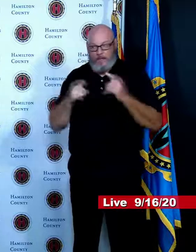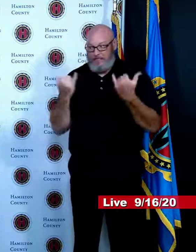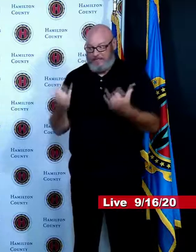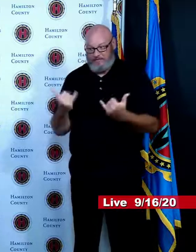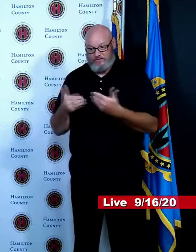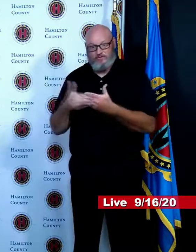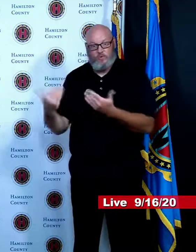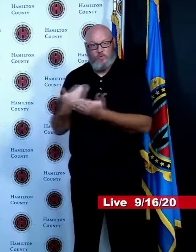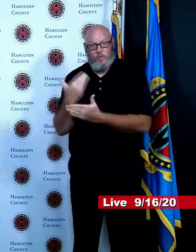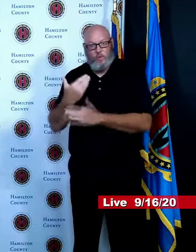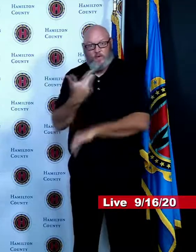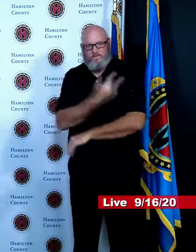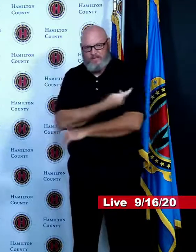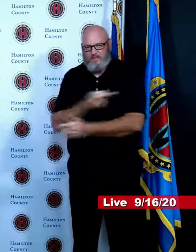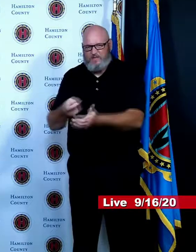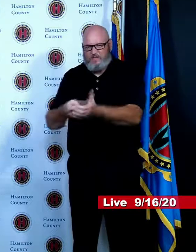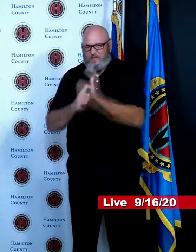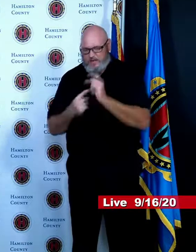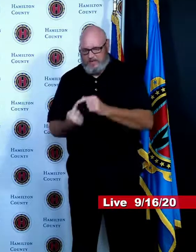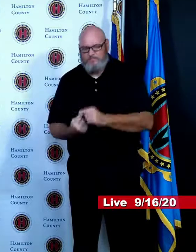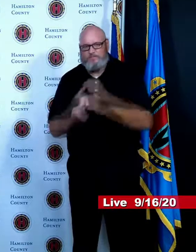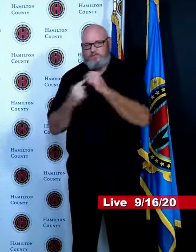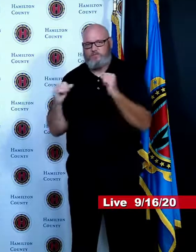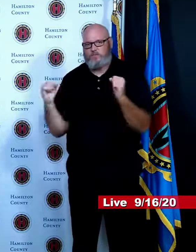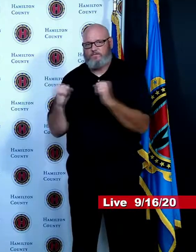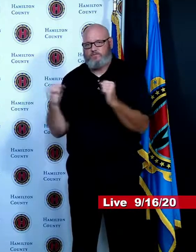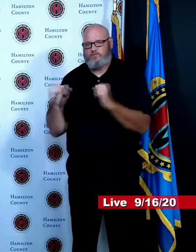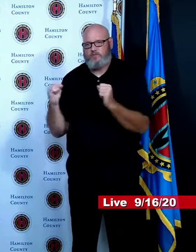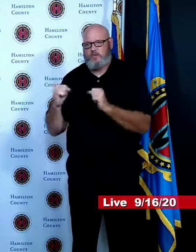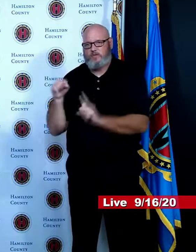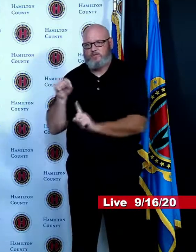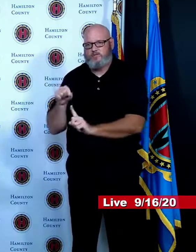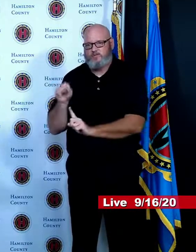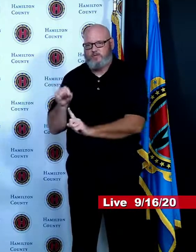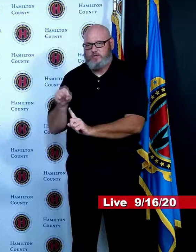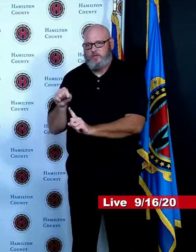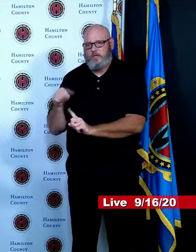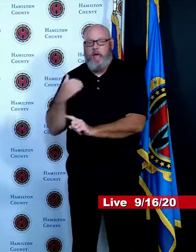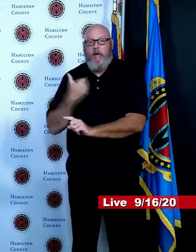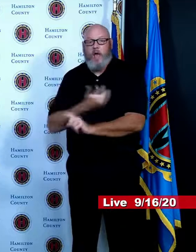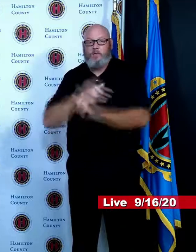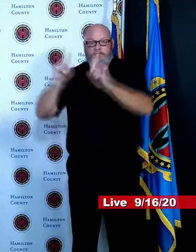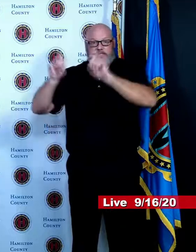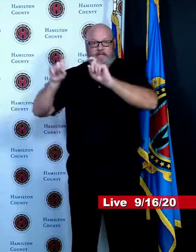regular temperatures that -20 which is the typical vaccine storage temperature